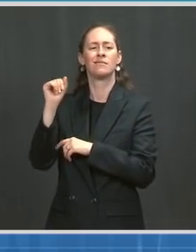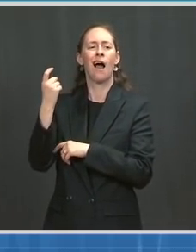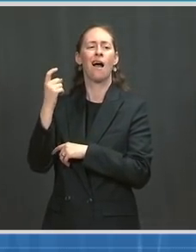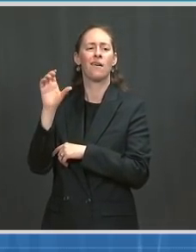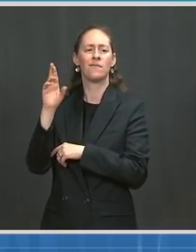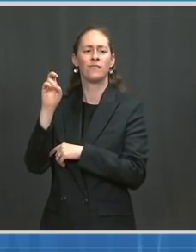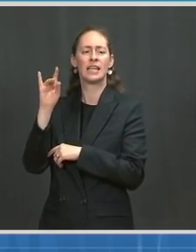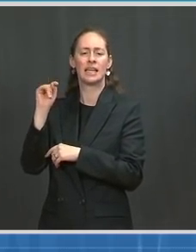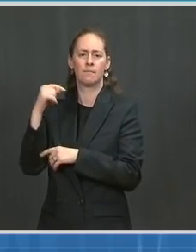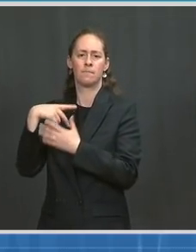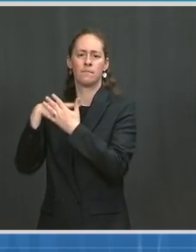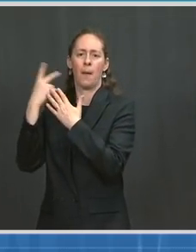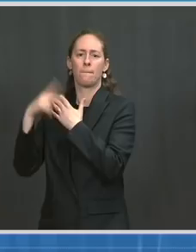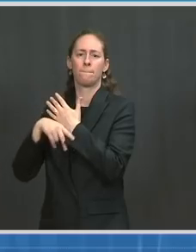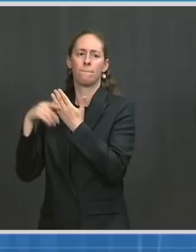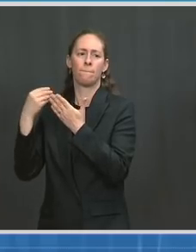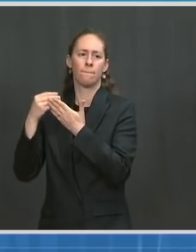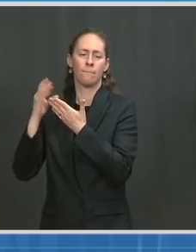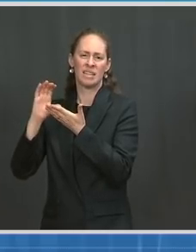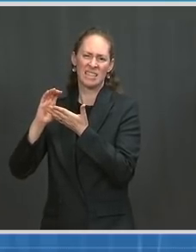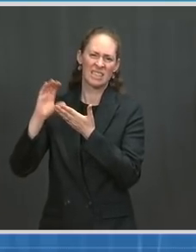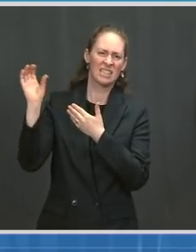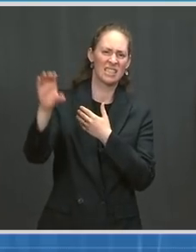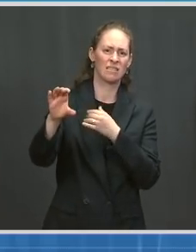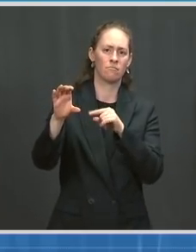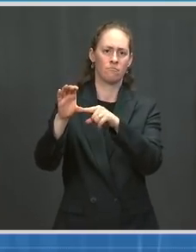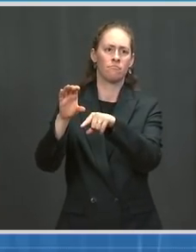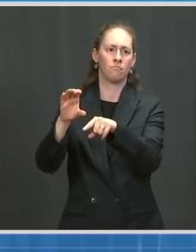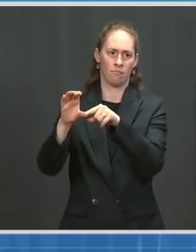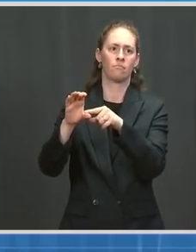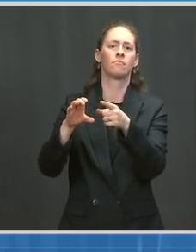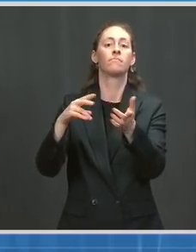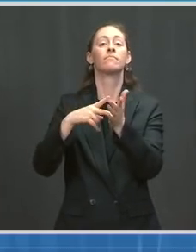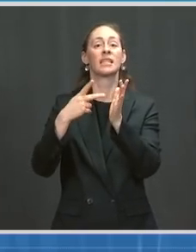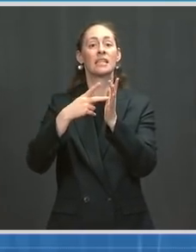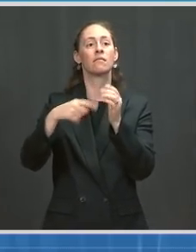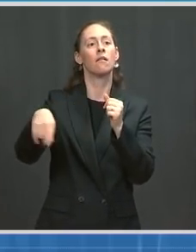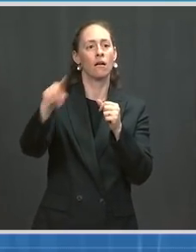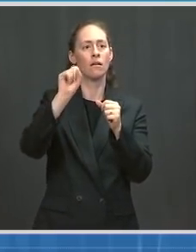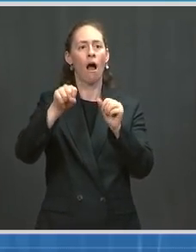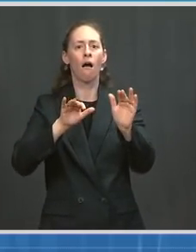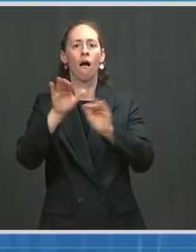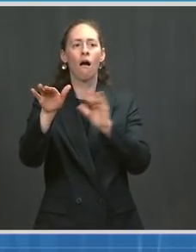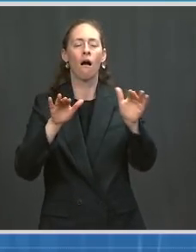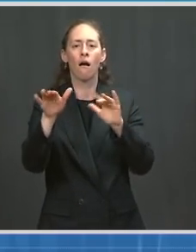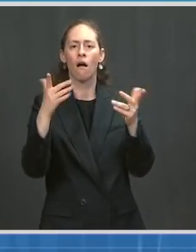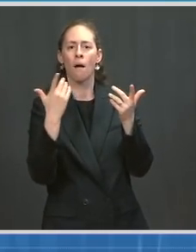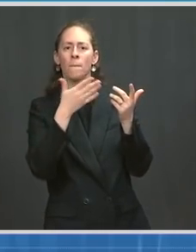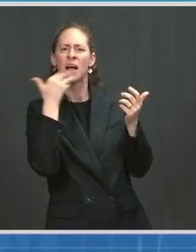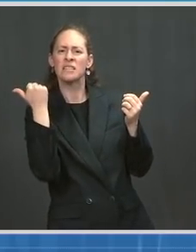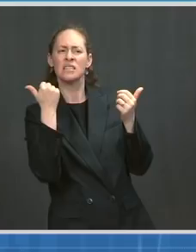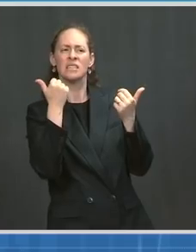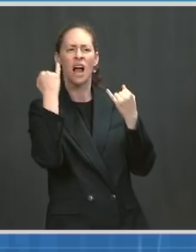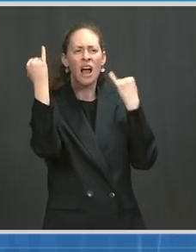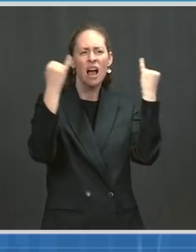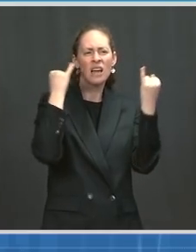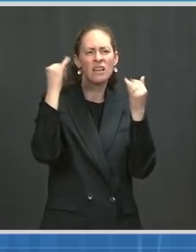to provide a community where people can share best practices, support one another, and take these sort of innovative measures and steps